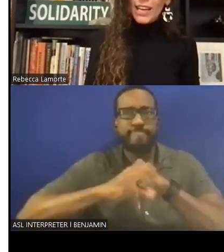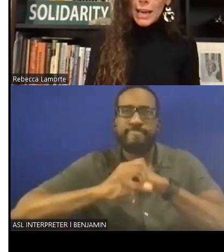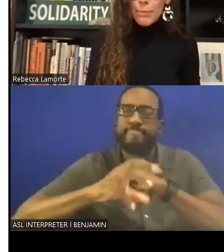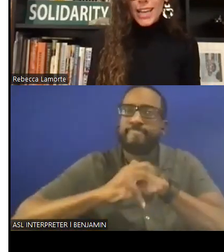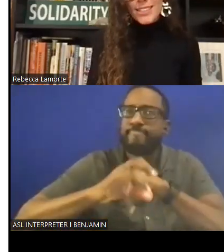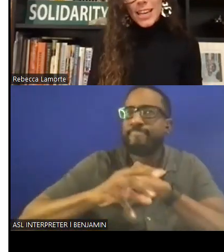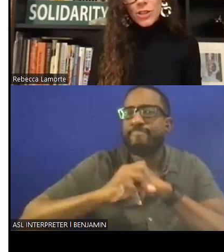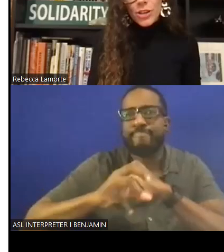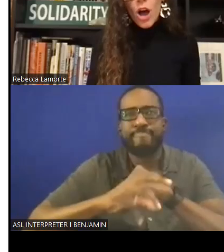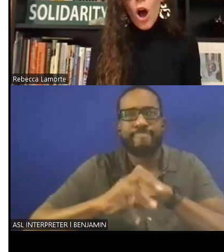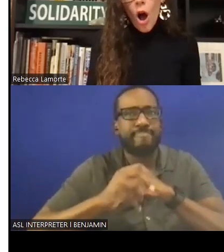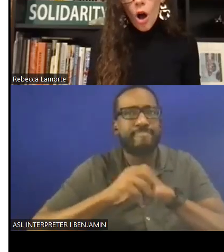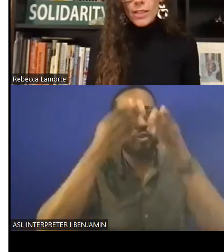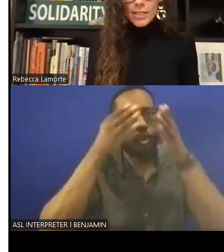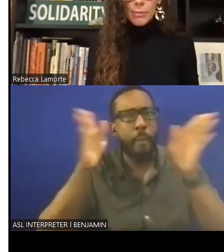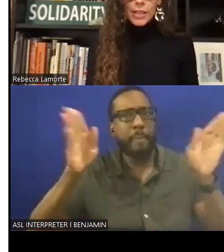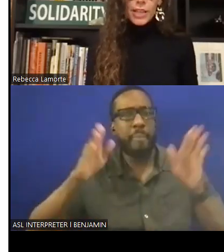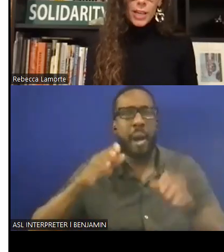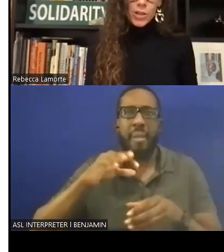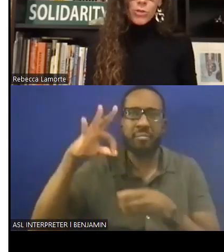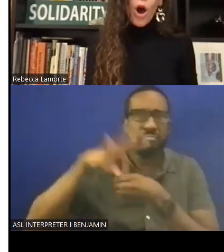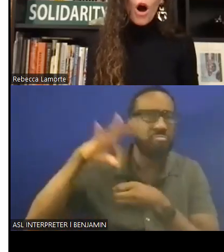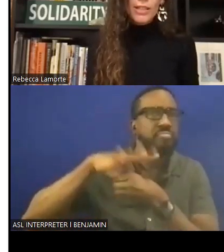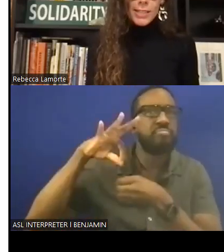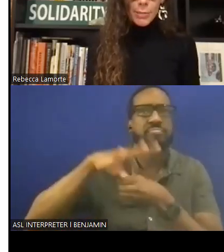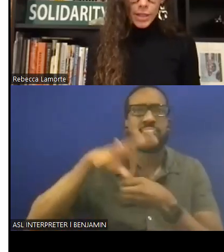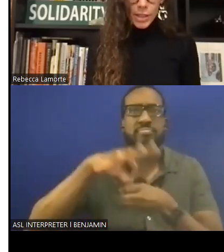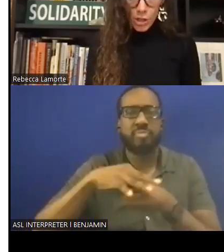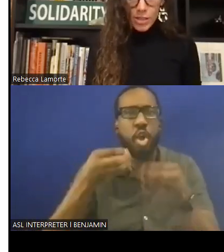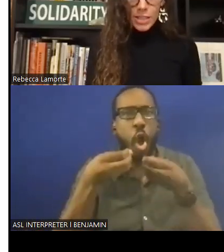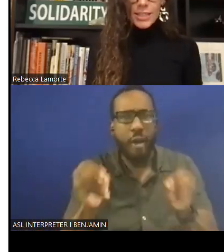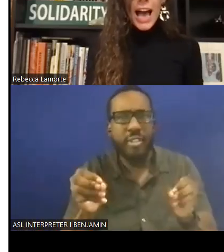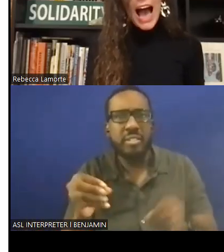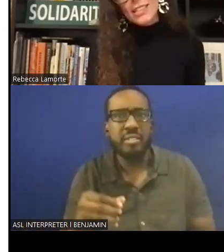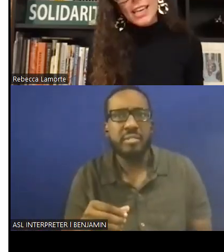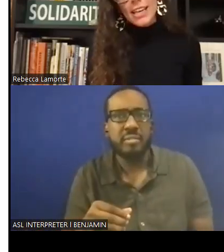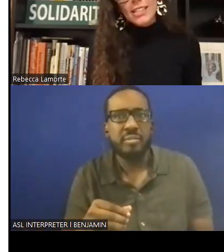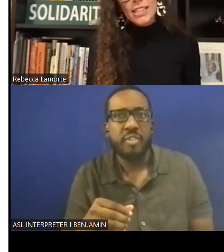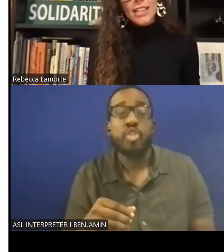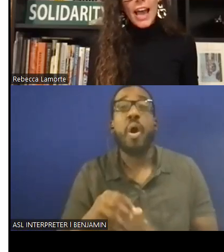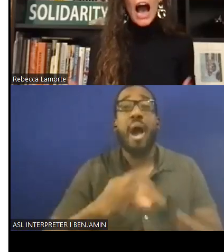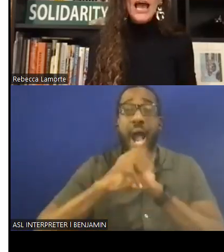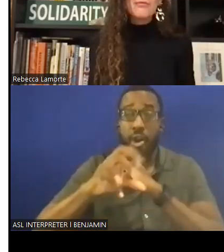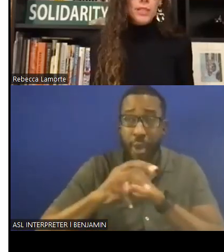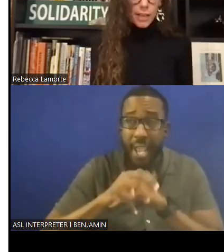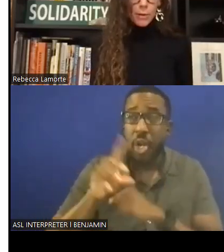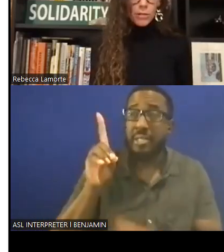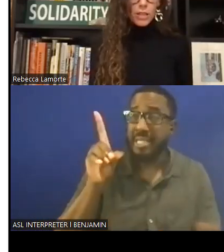on a campaign centered on disability issues, on disability justice. As a candidate saying, "I am disabled.